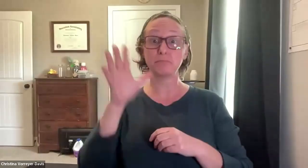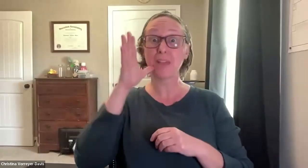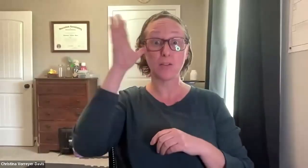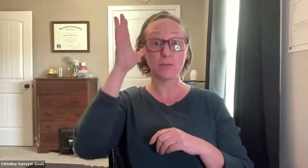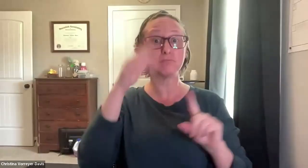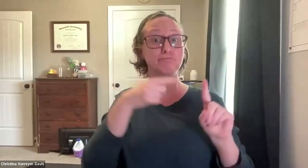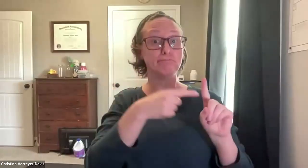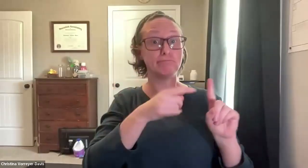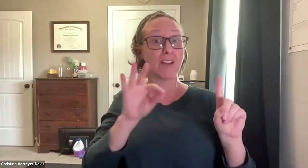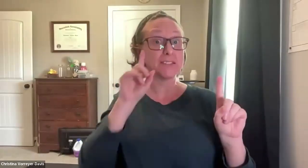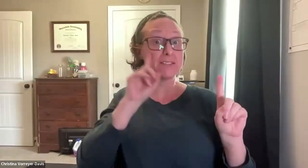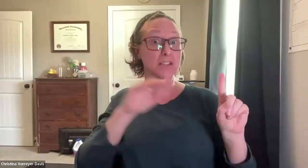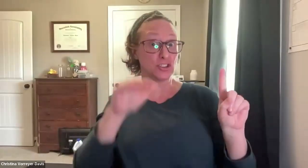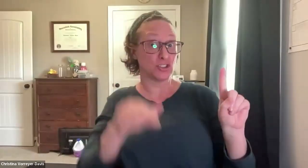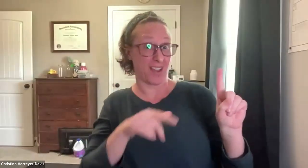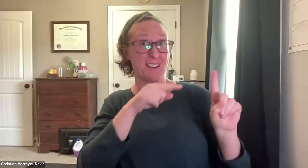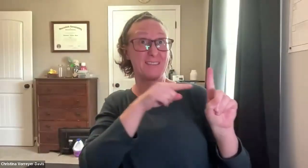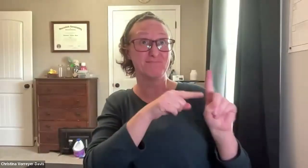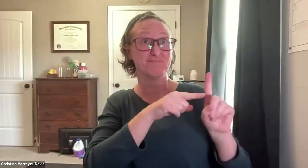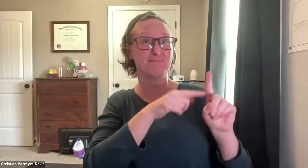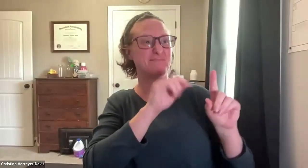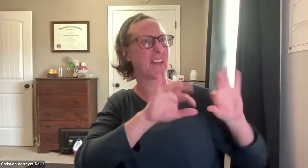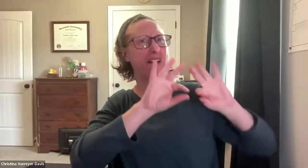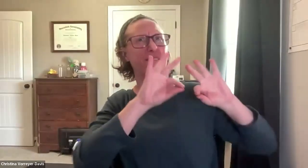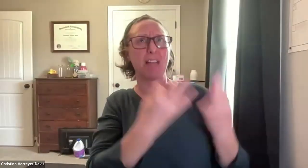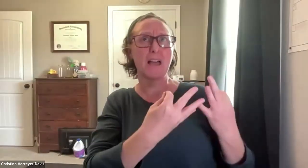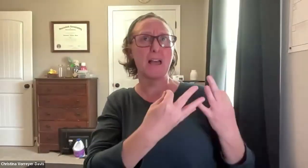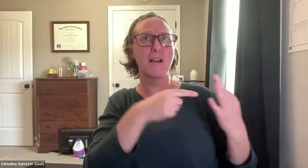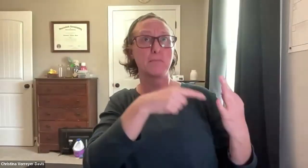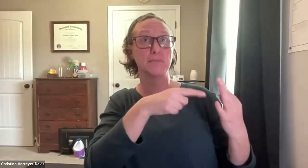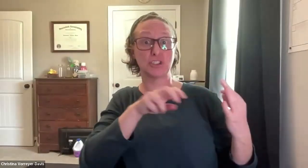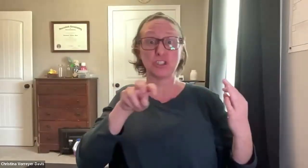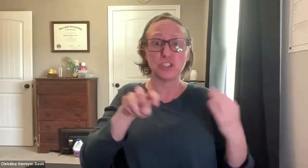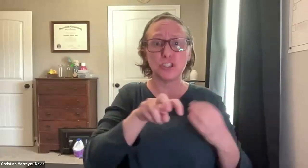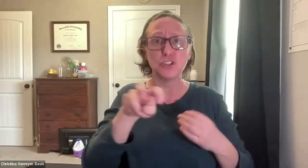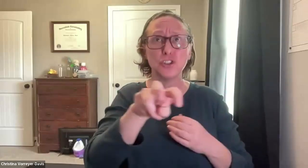I have quite a bit I'm gonna say. So parents of a Deaf child,